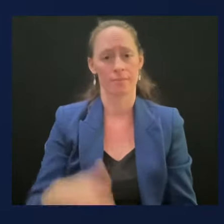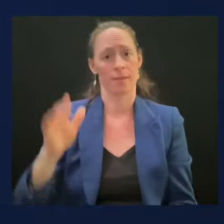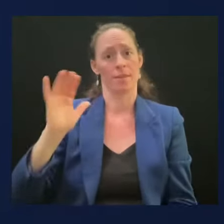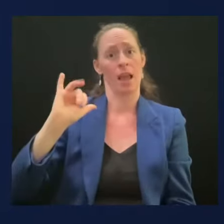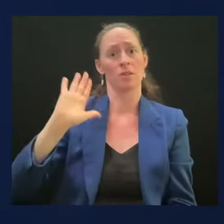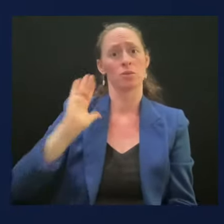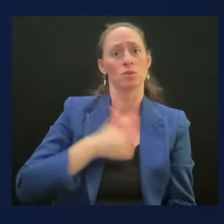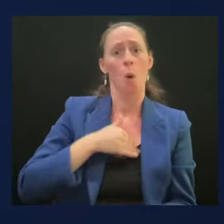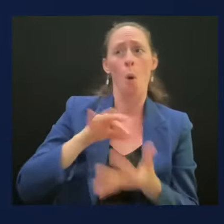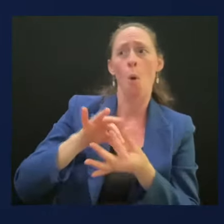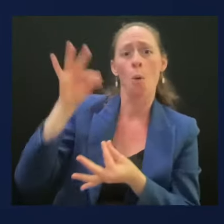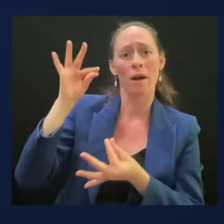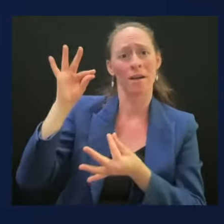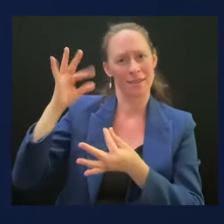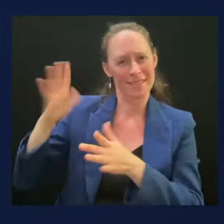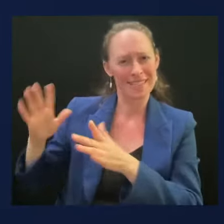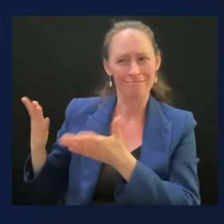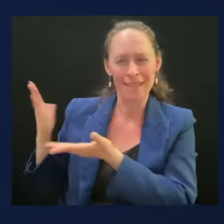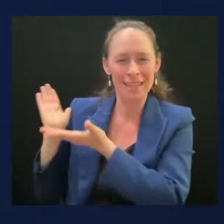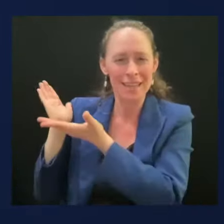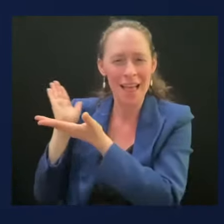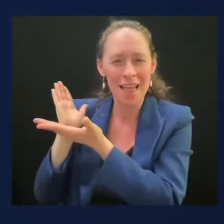and generations of the service members ever since.